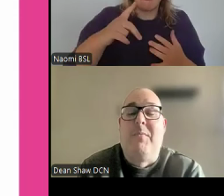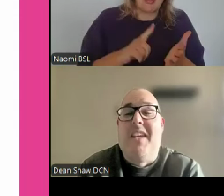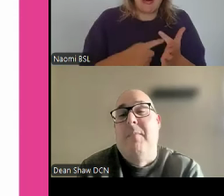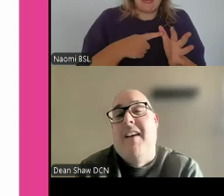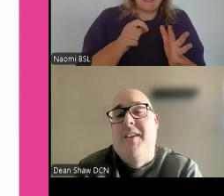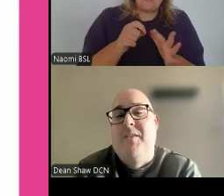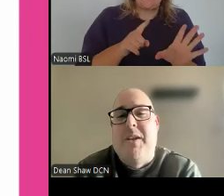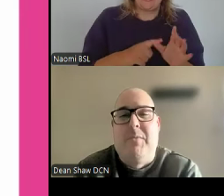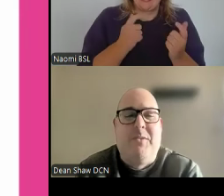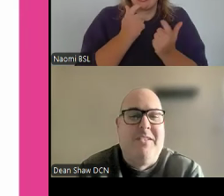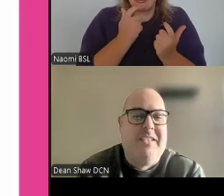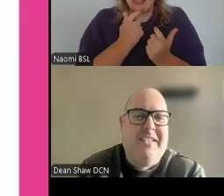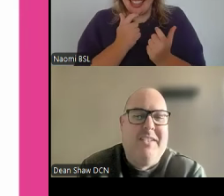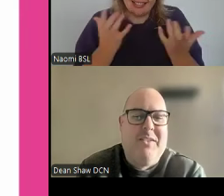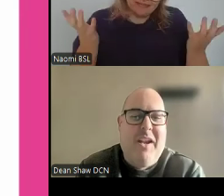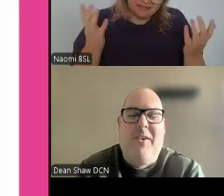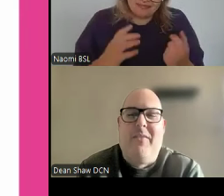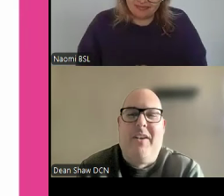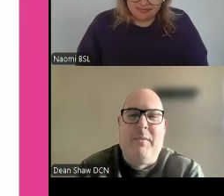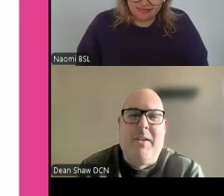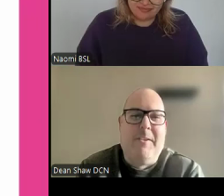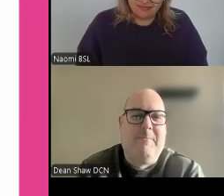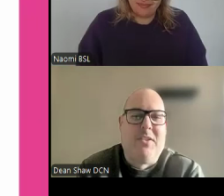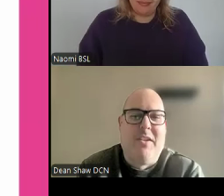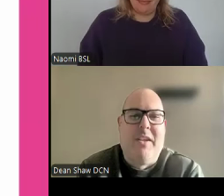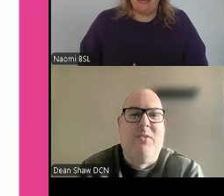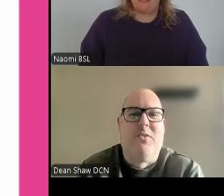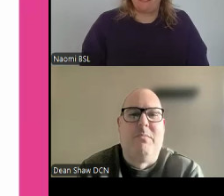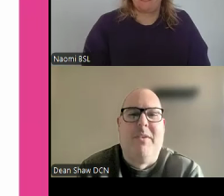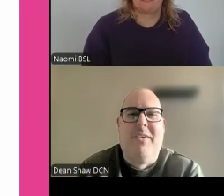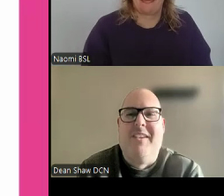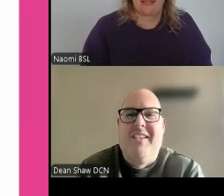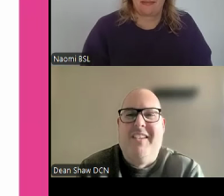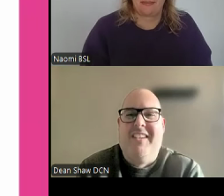3% apparently, of people every other leap year. Yes. -If you're not already--